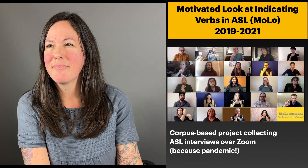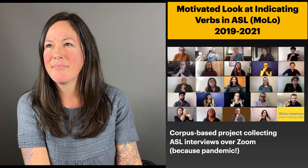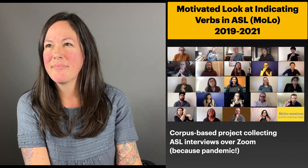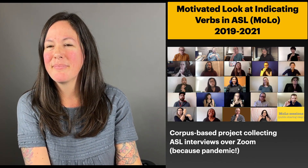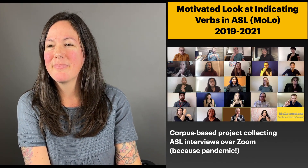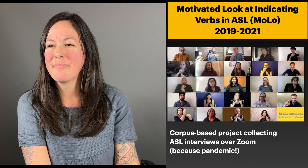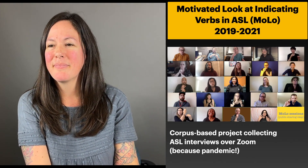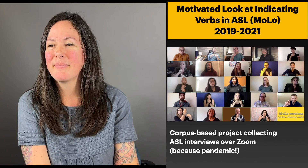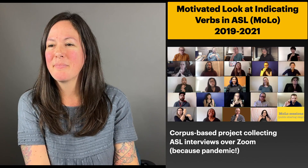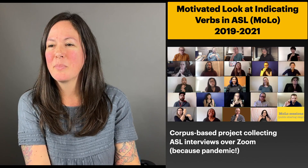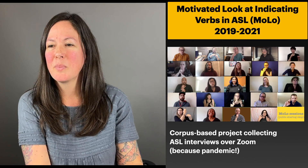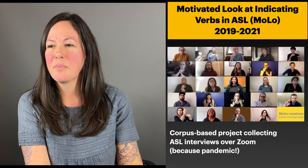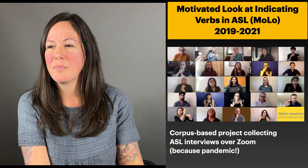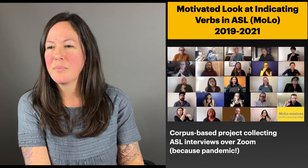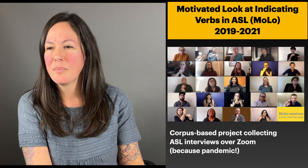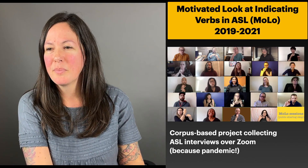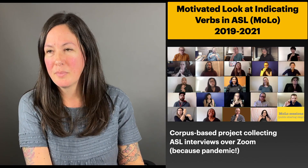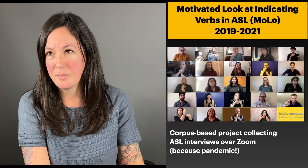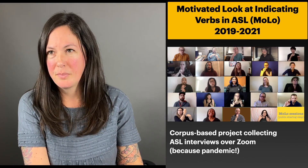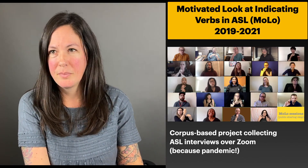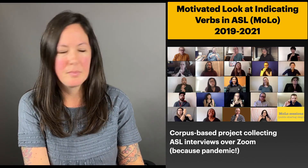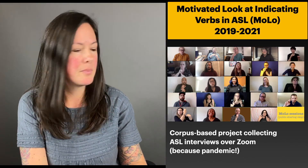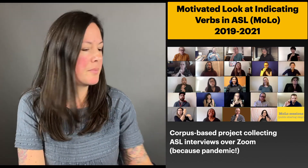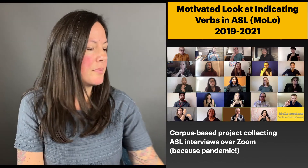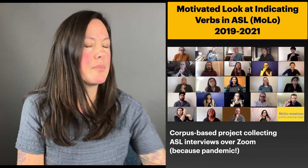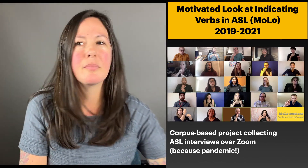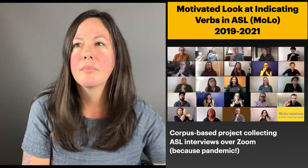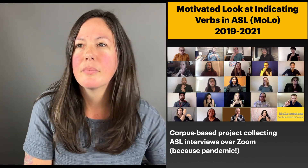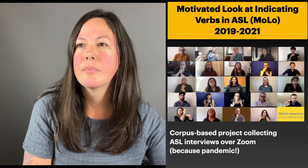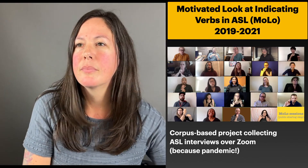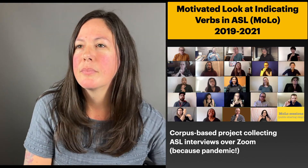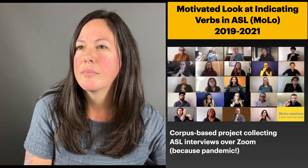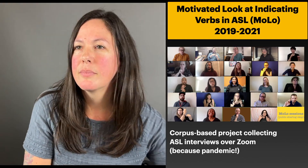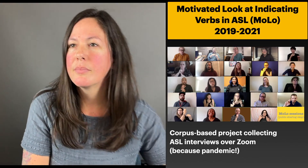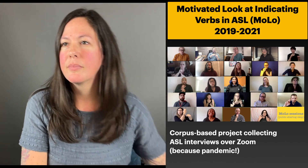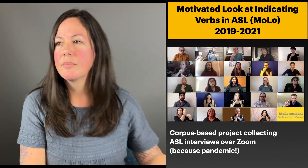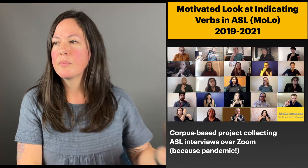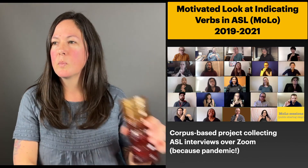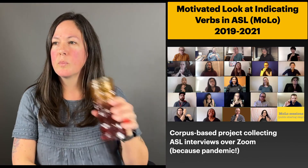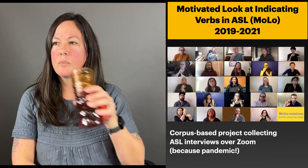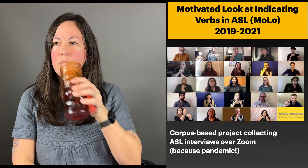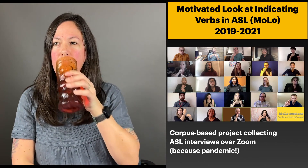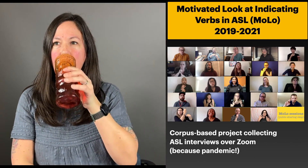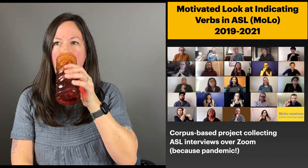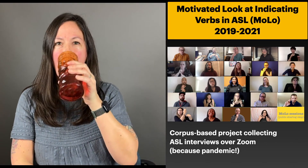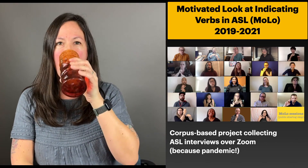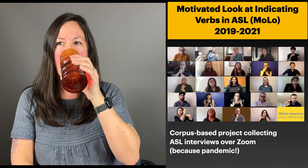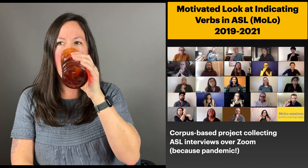Etc just pause a moment for Emily to get spotlighted or